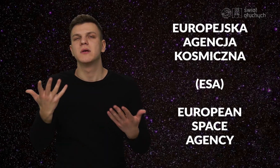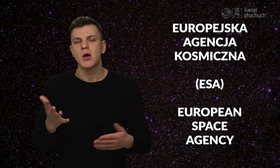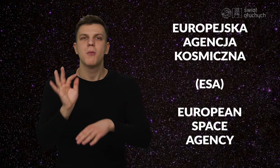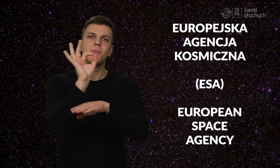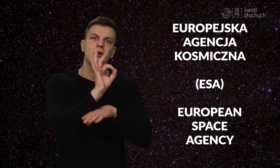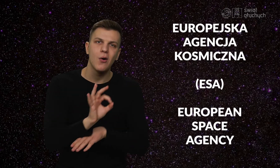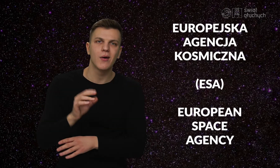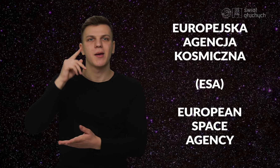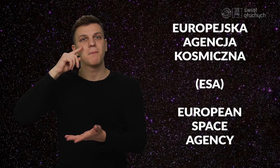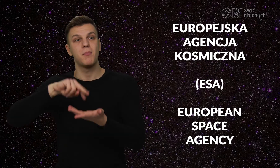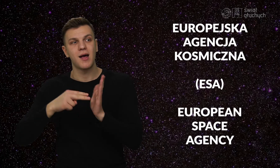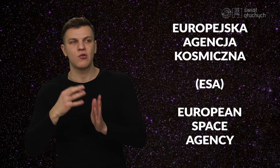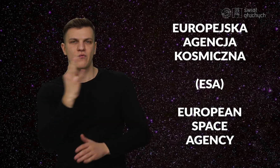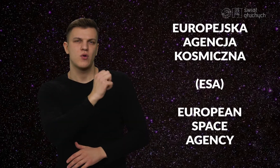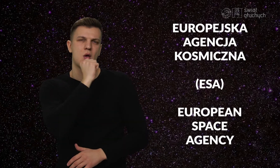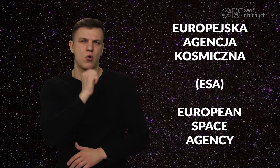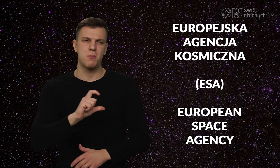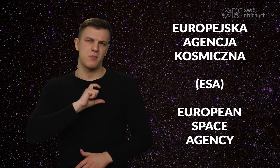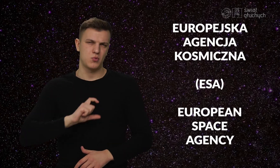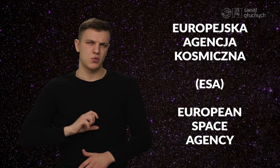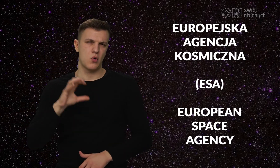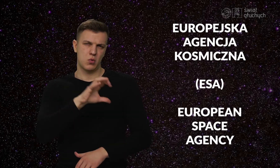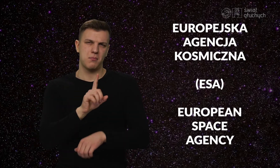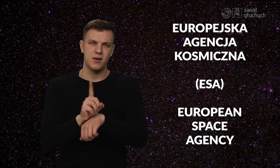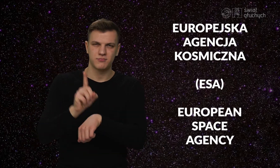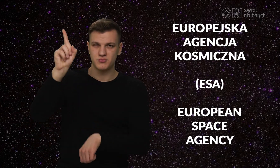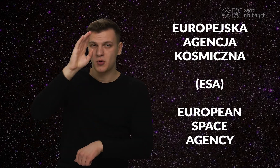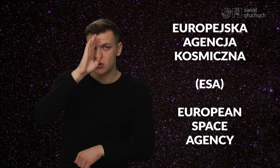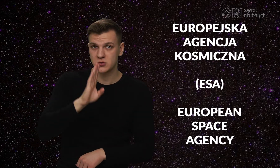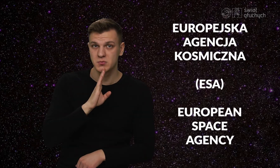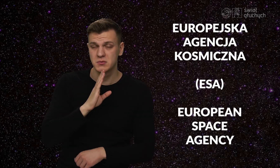it would probably have been through this